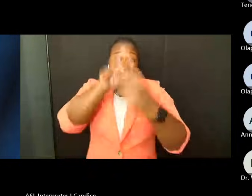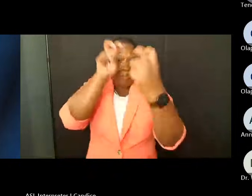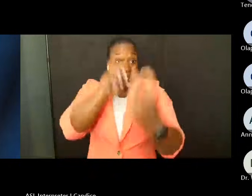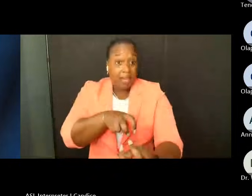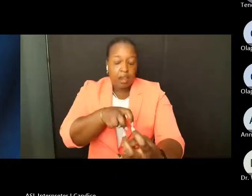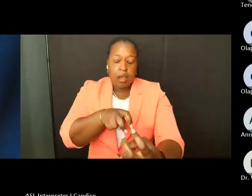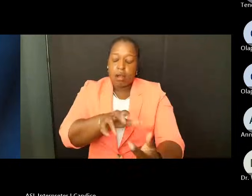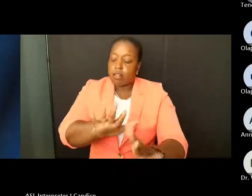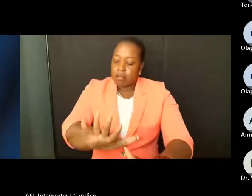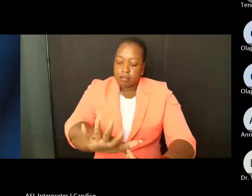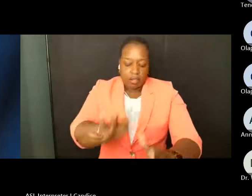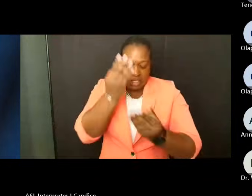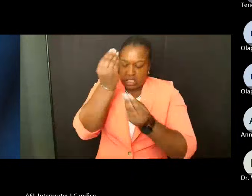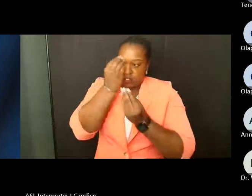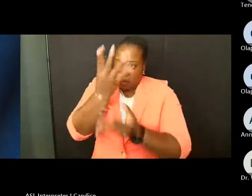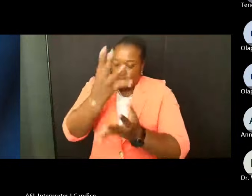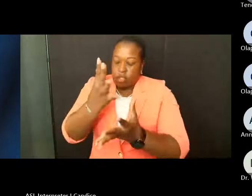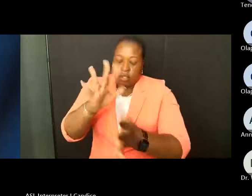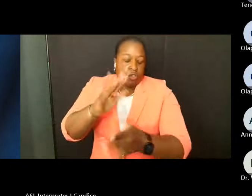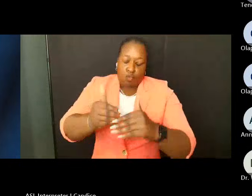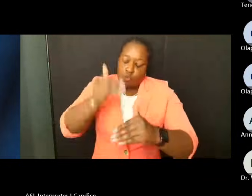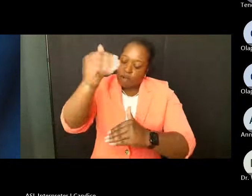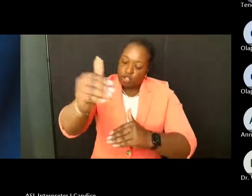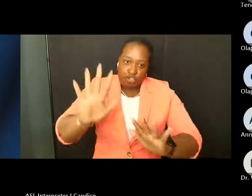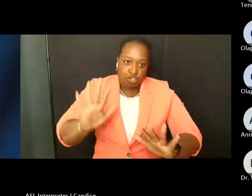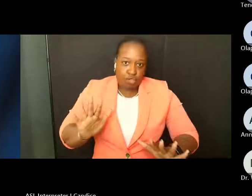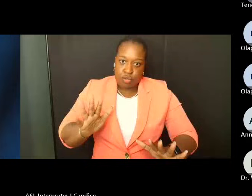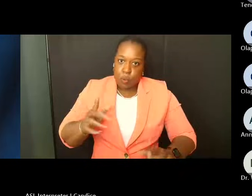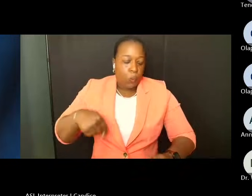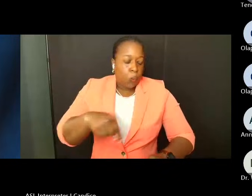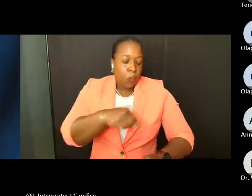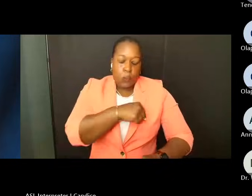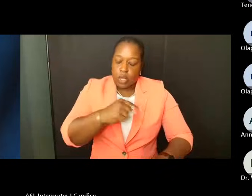We didn't know that we need to know so much, to know and understand what it is that you're